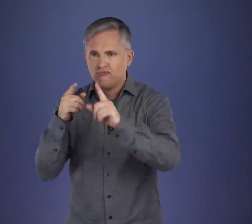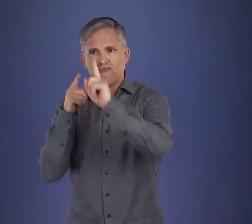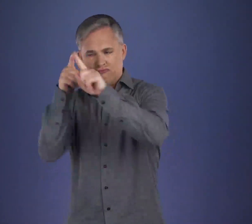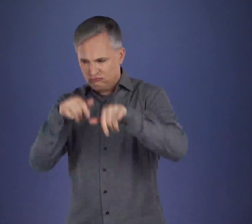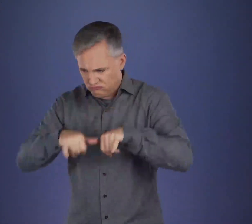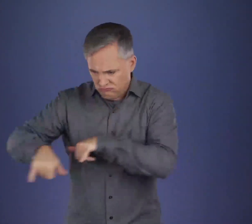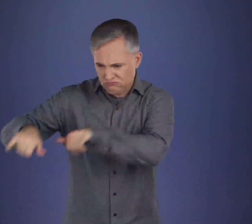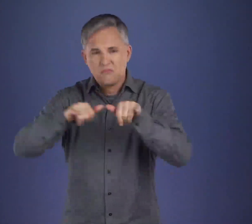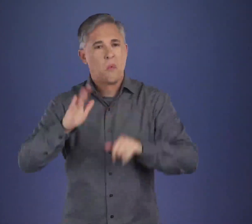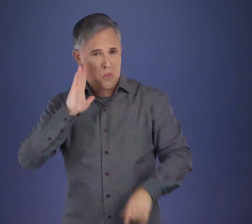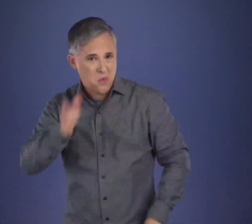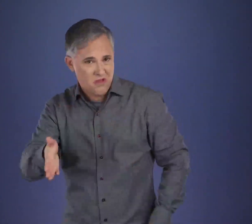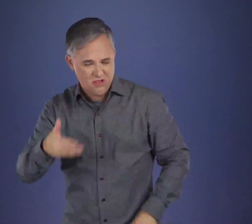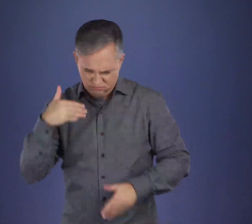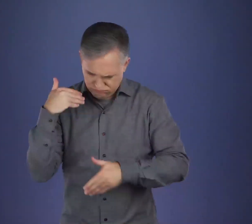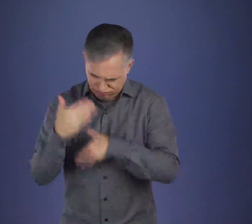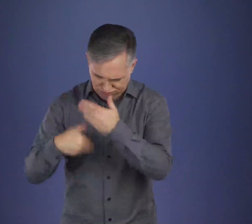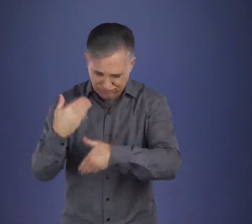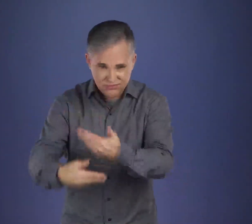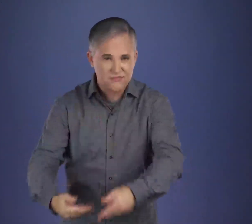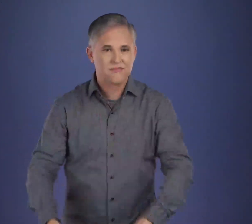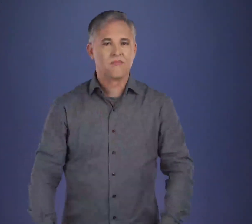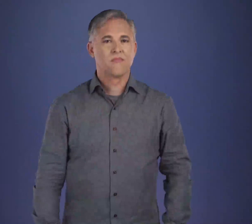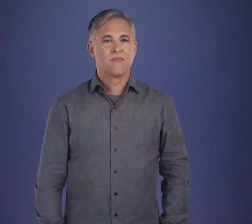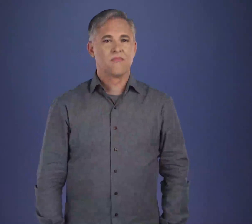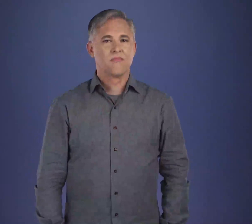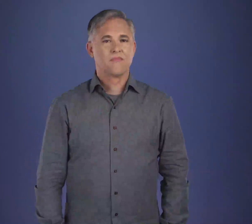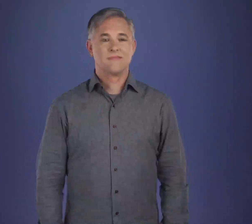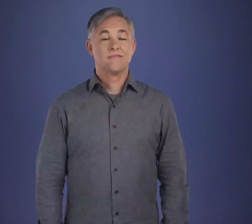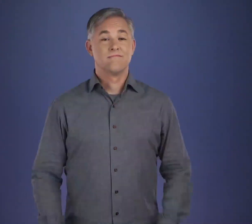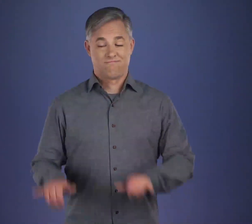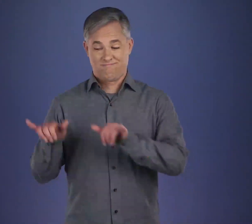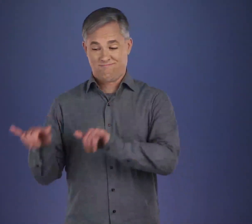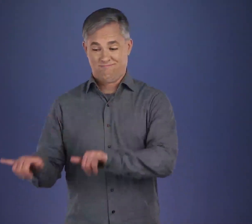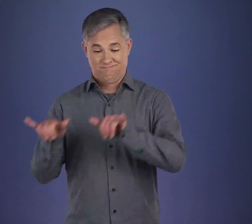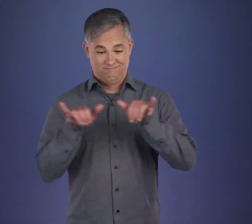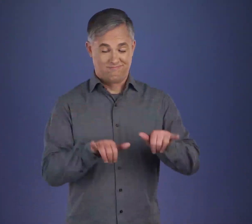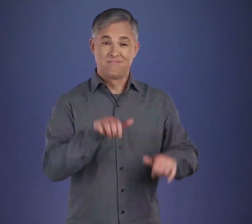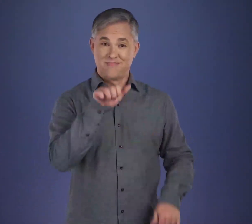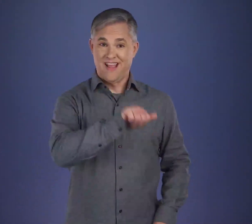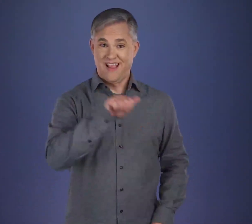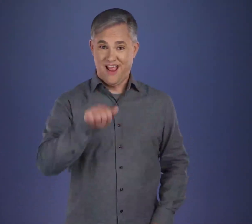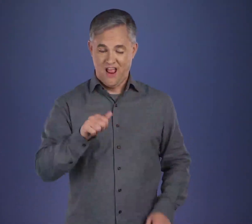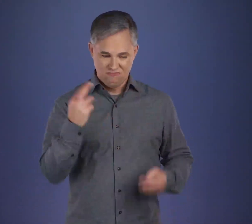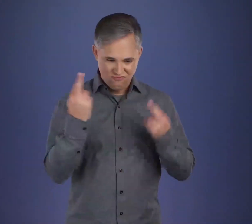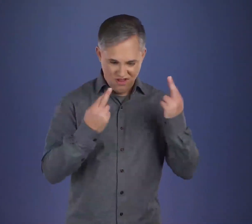at whatever personal cost. Just as firmly bound by obligation